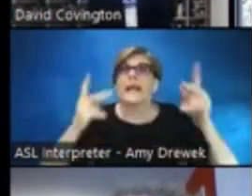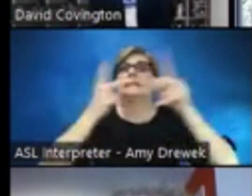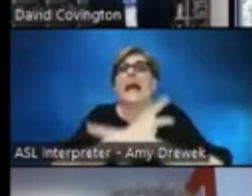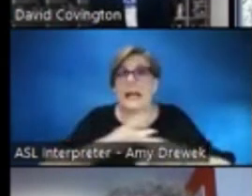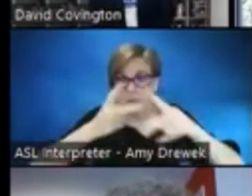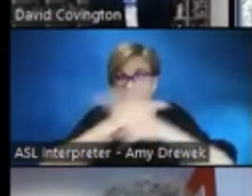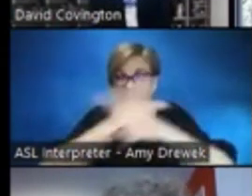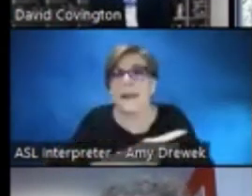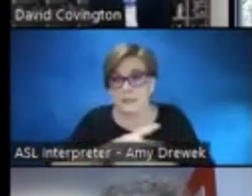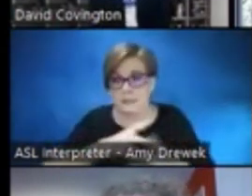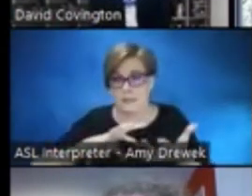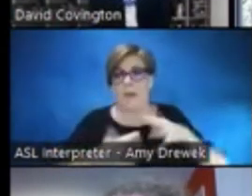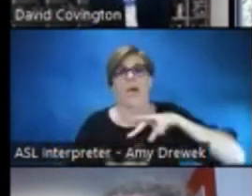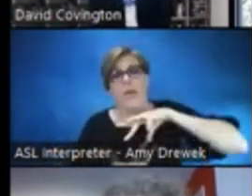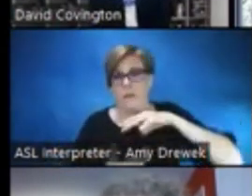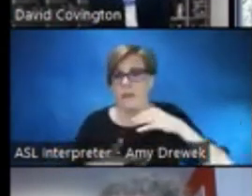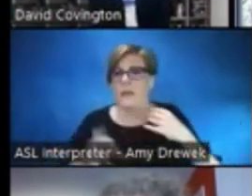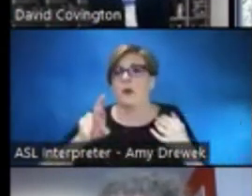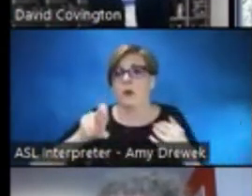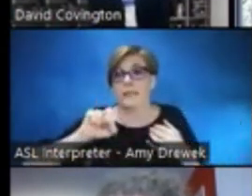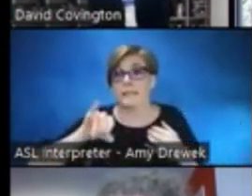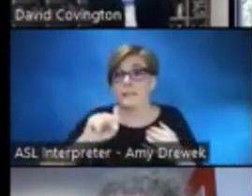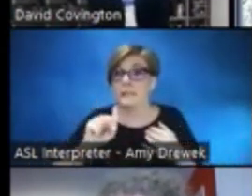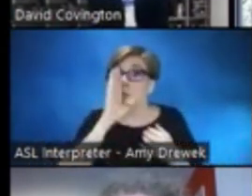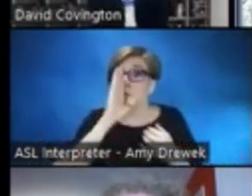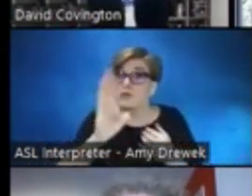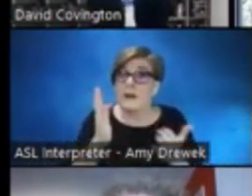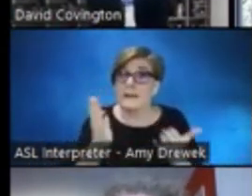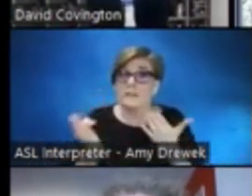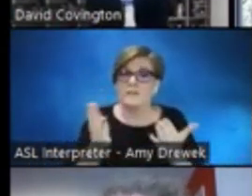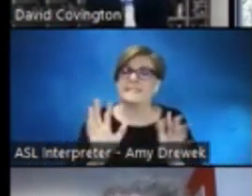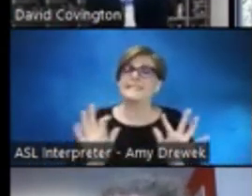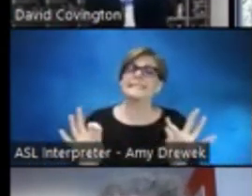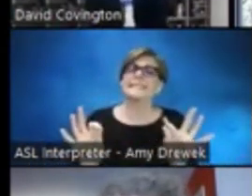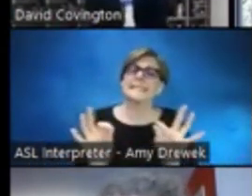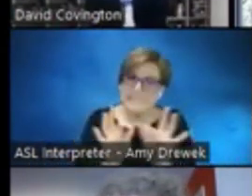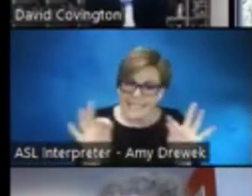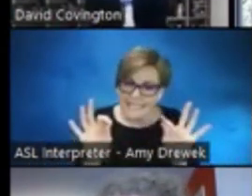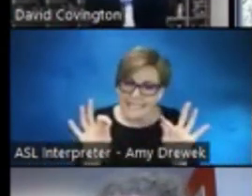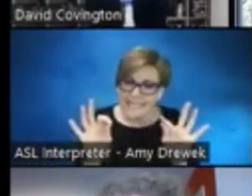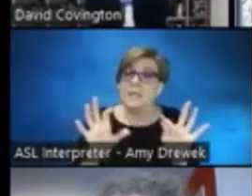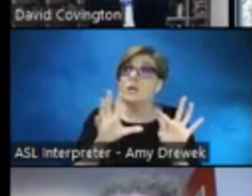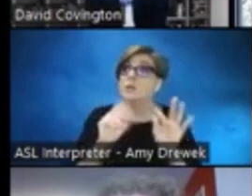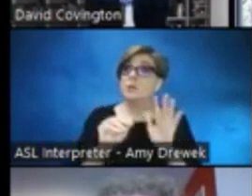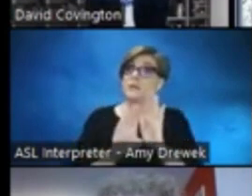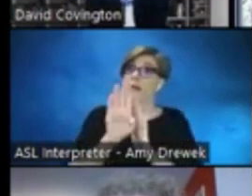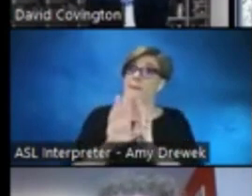THIS SERVICE IS KEY TO BUILDING TRUST WITH THE DEAF COMMUNITY AND